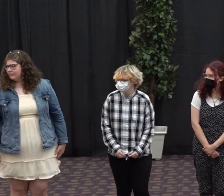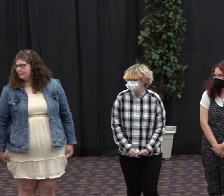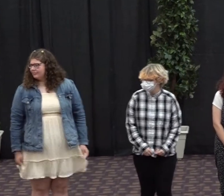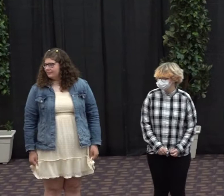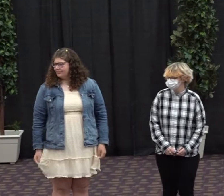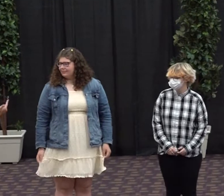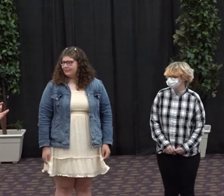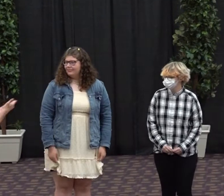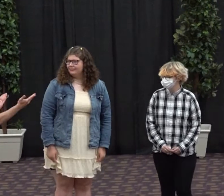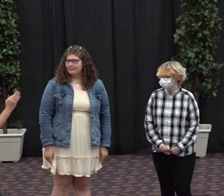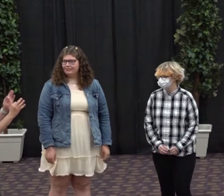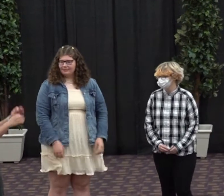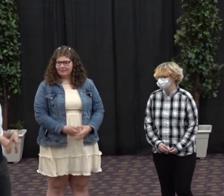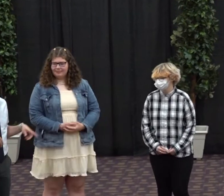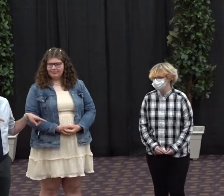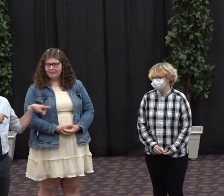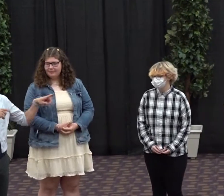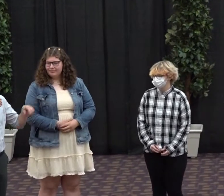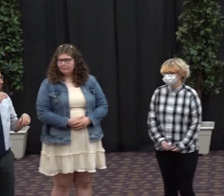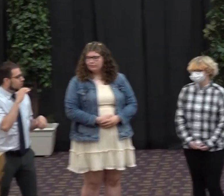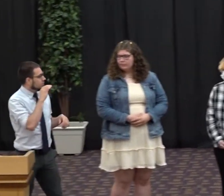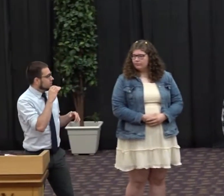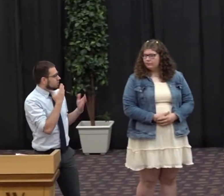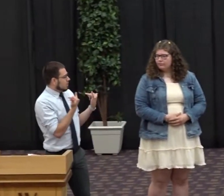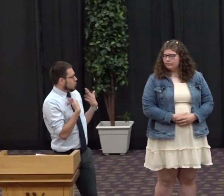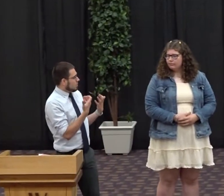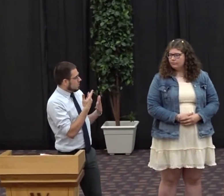We have one member who is not here today. And that would be Dylan Schindler.